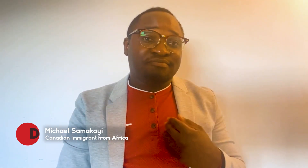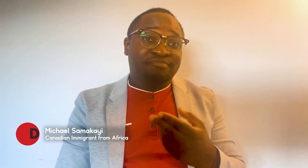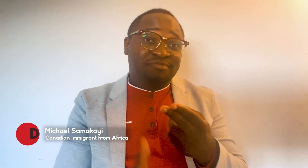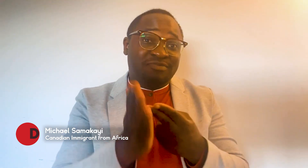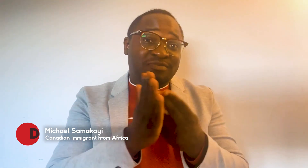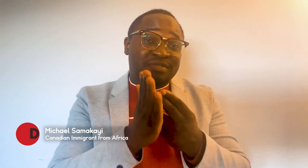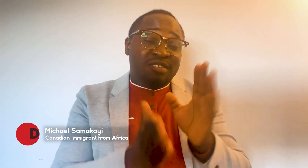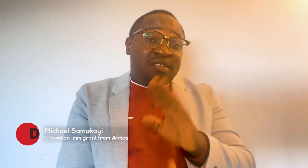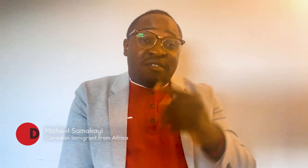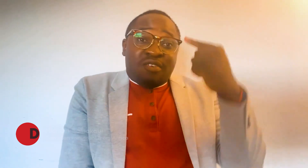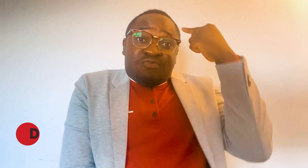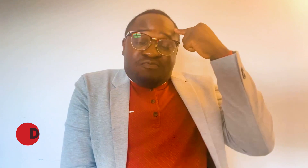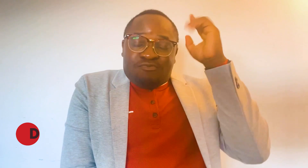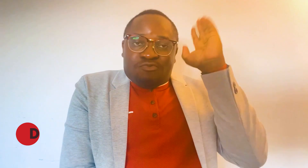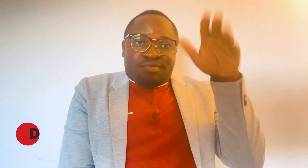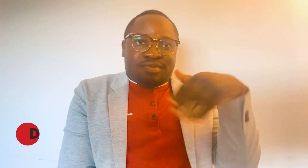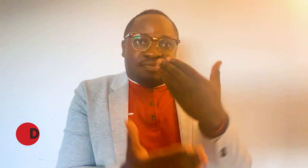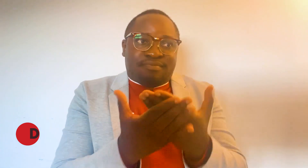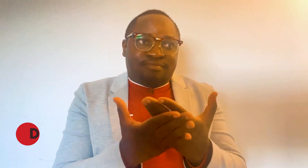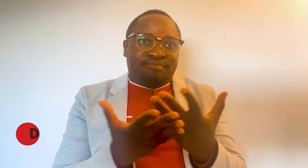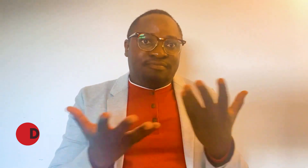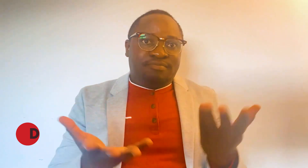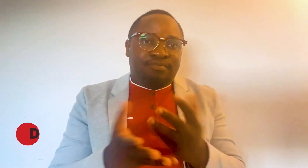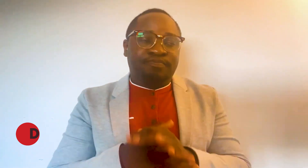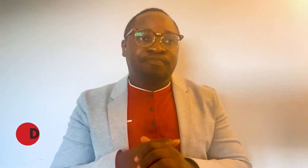honestly, I never thought I'd get here today.